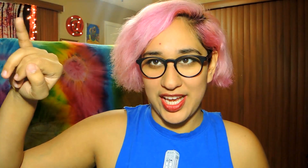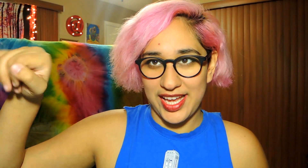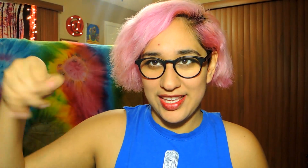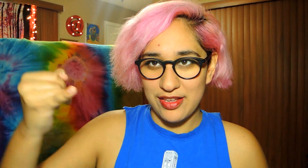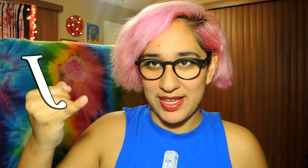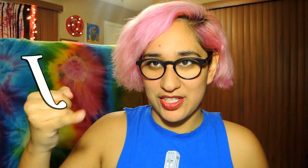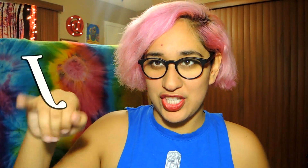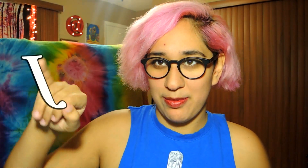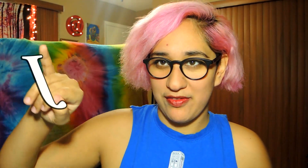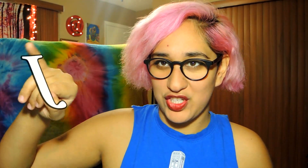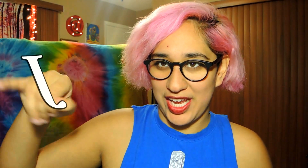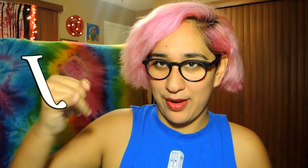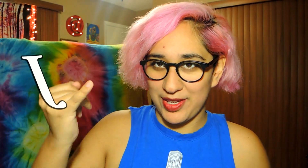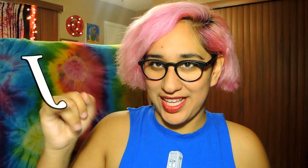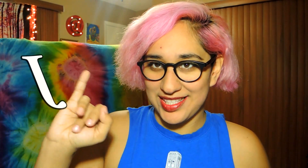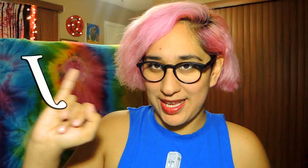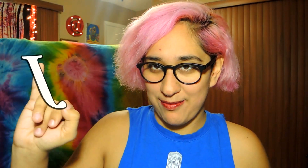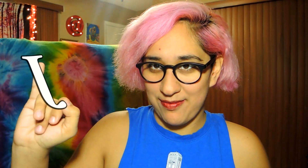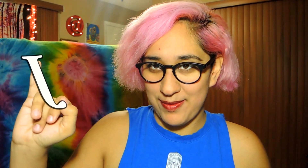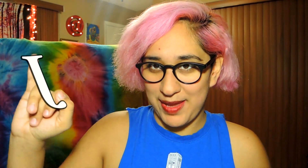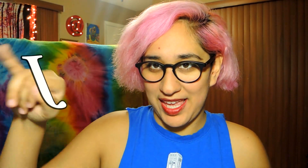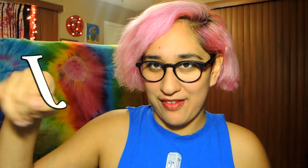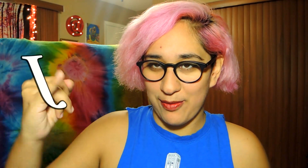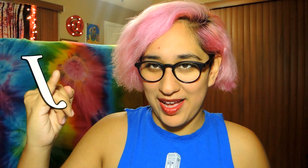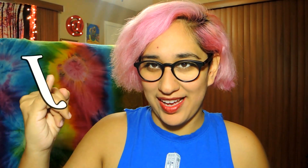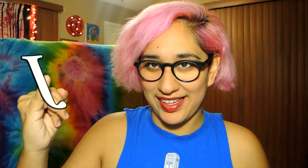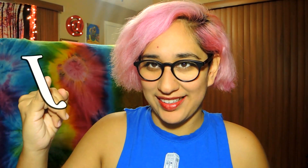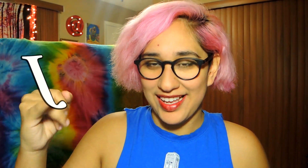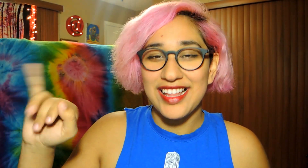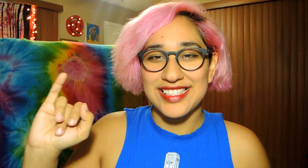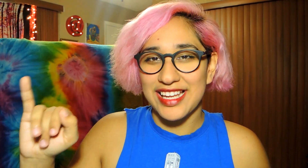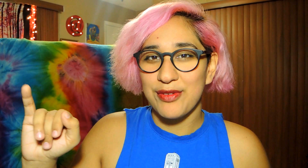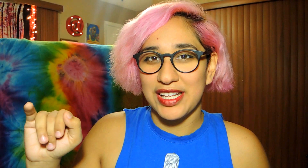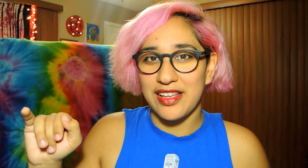"J", you make the shape of a "J" with that same pinky from "I", that's kind of what I